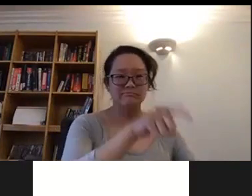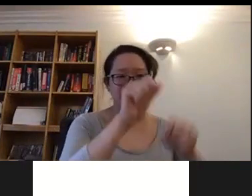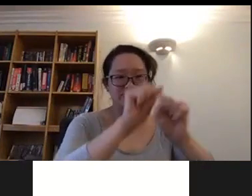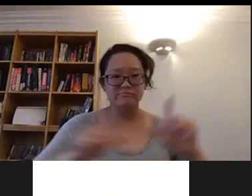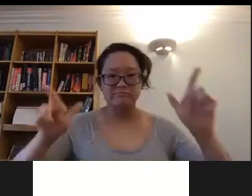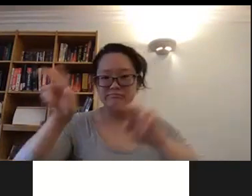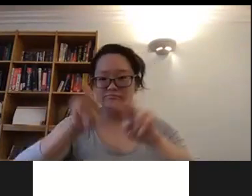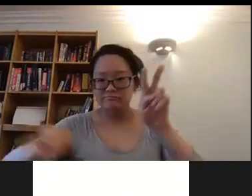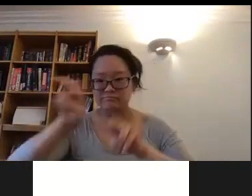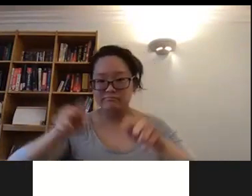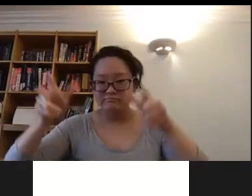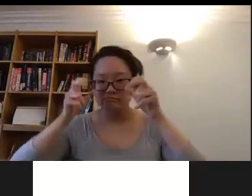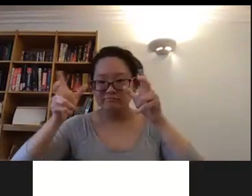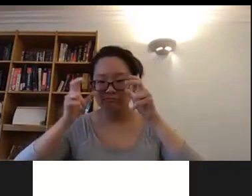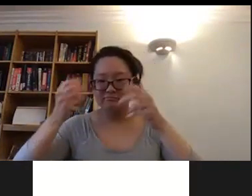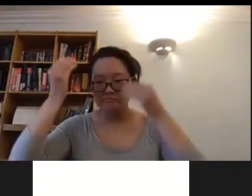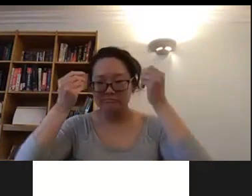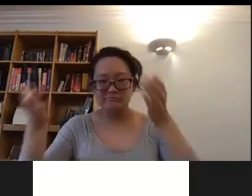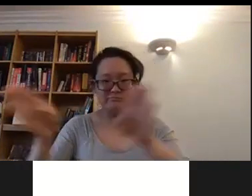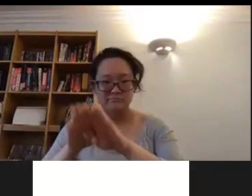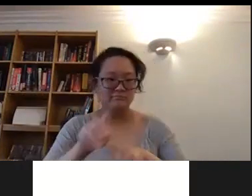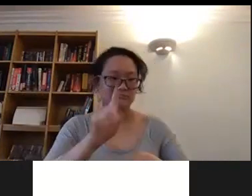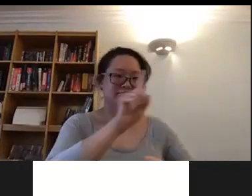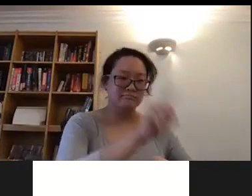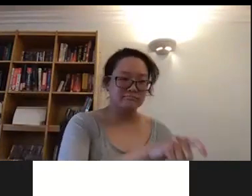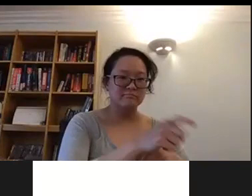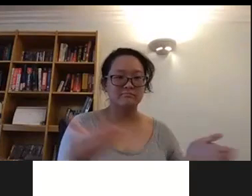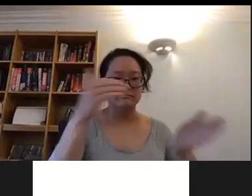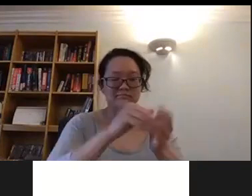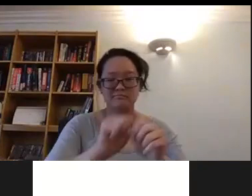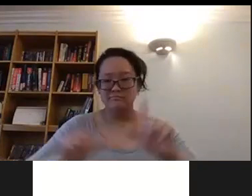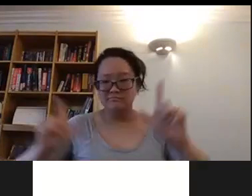and take time and energy to be constantly searching for this information, opening and